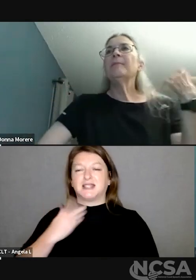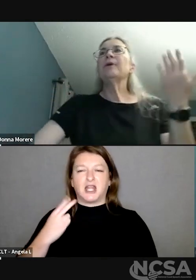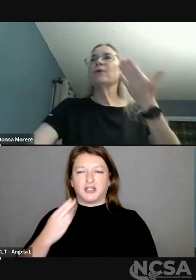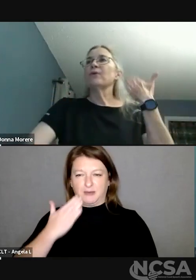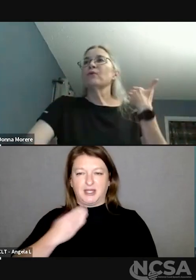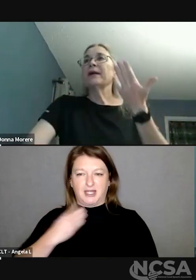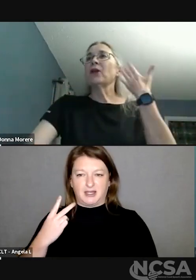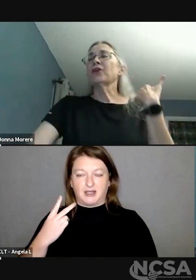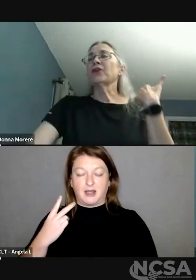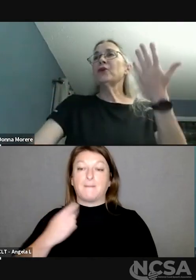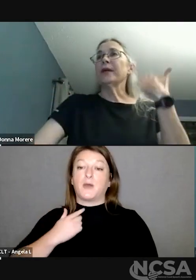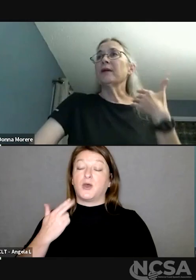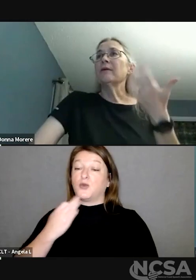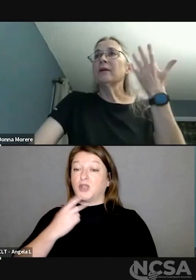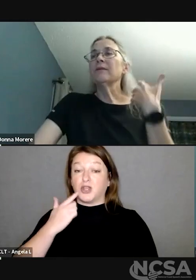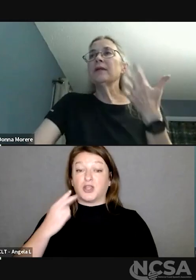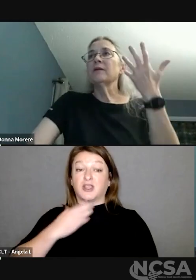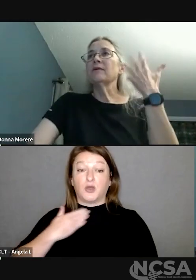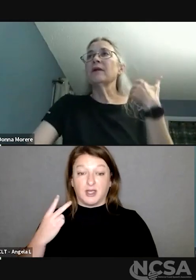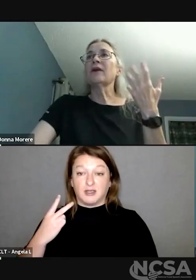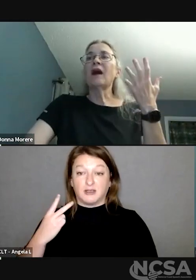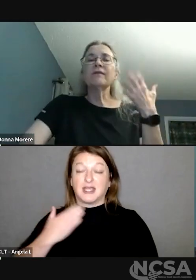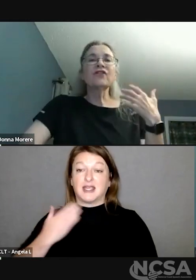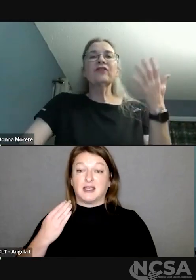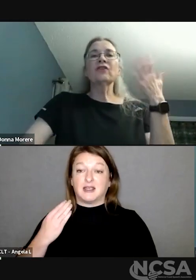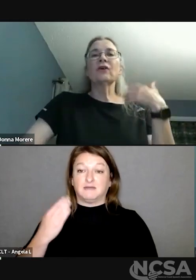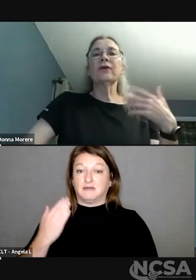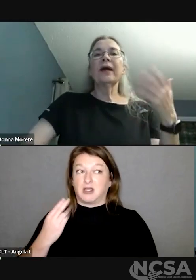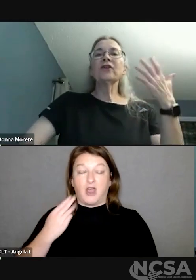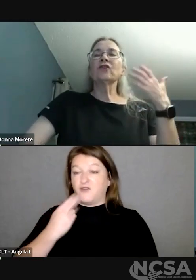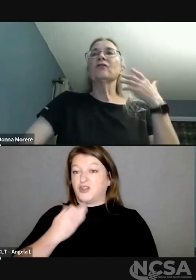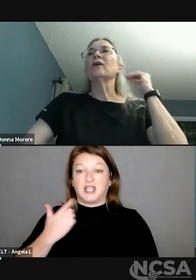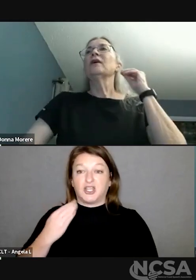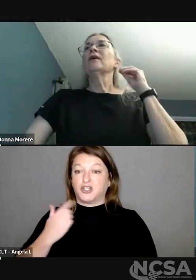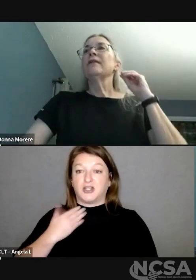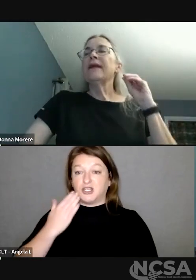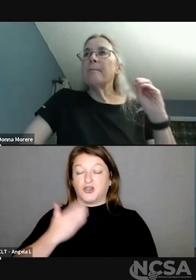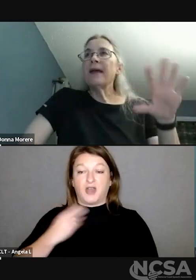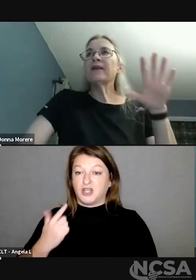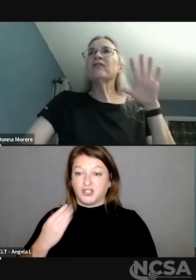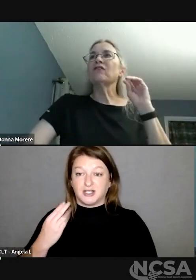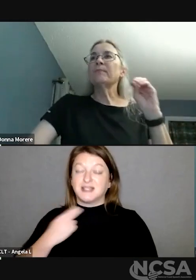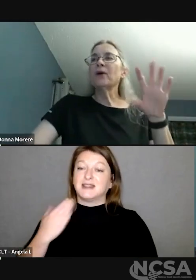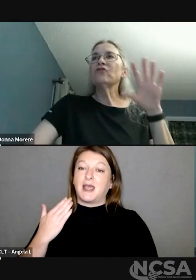but with regular cueing in conversational interactions that massive exposure,